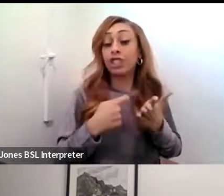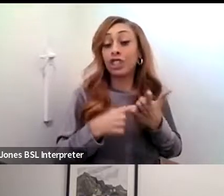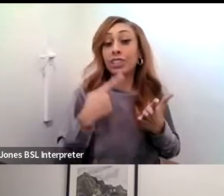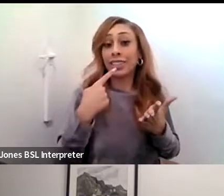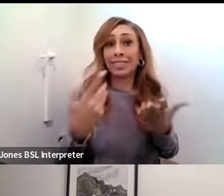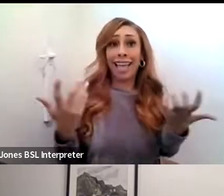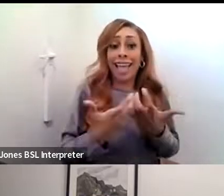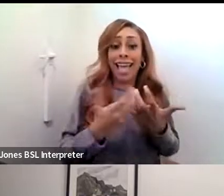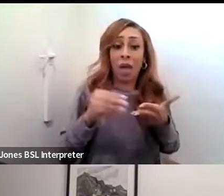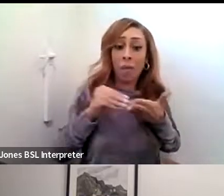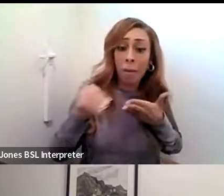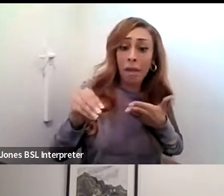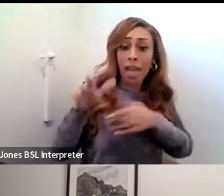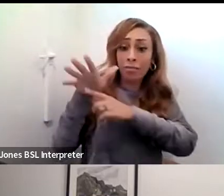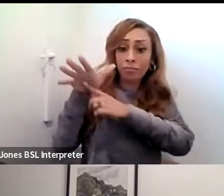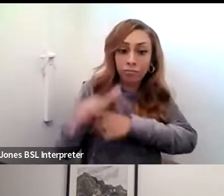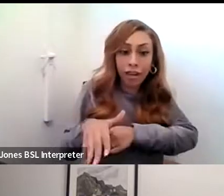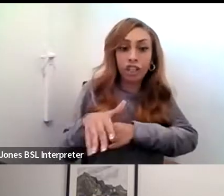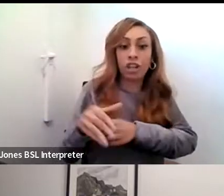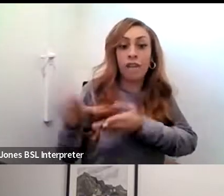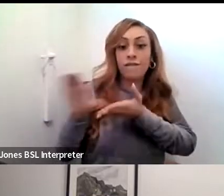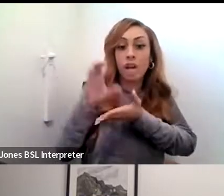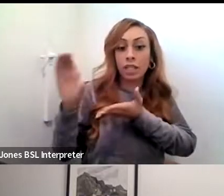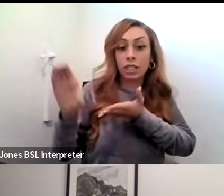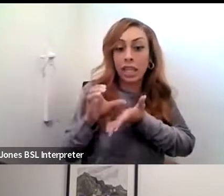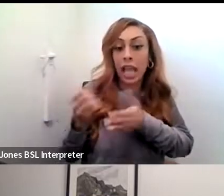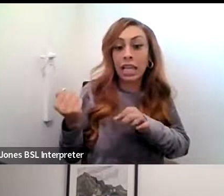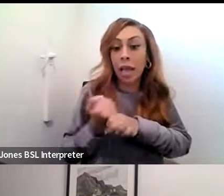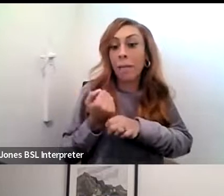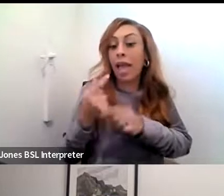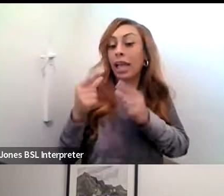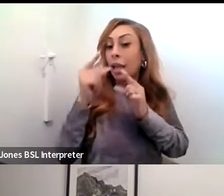How do we put pressure on funders to offer sufficient resources to make it possible?